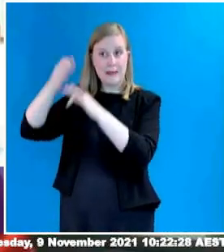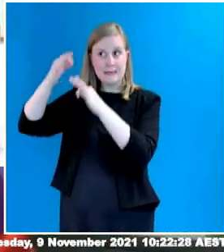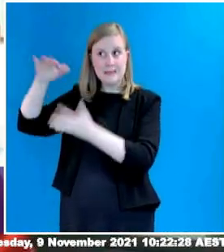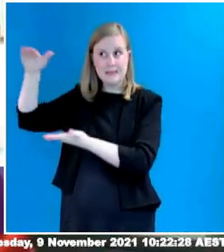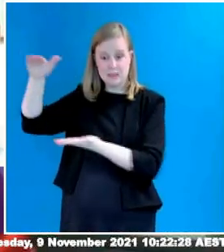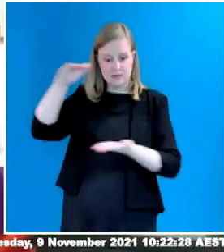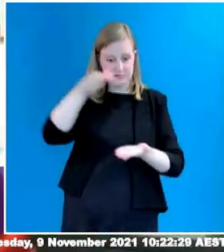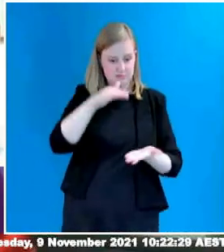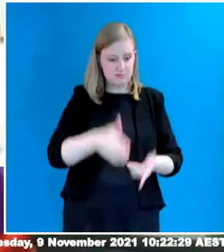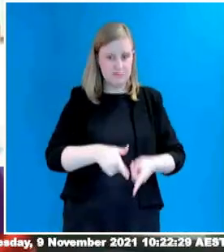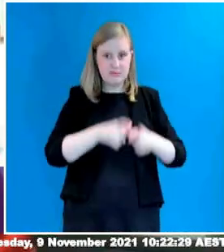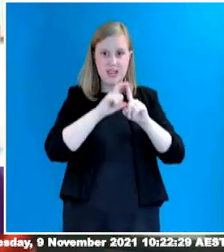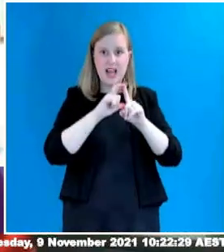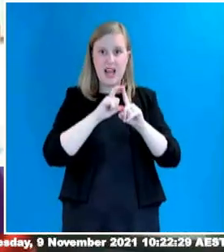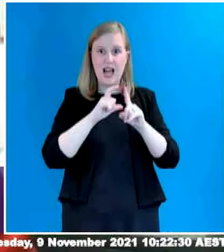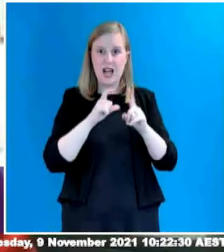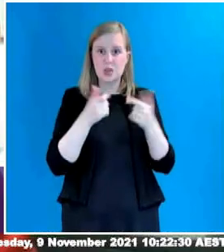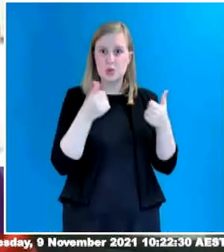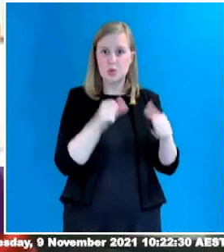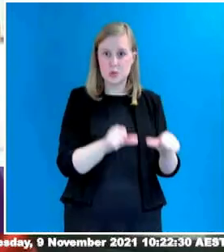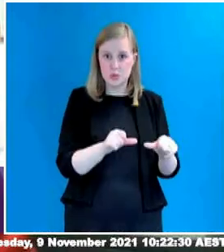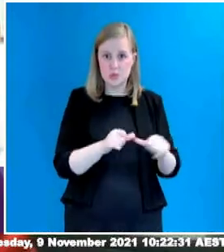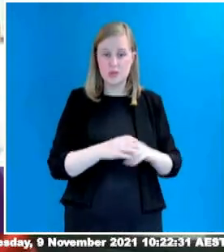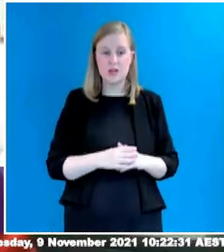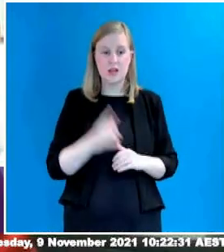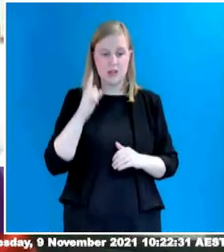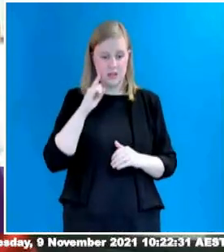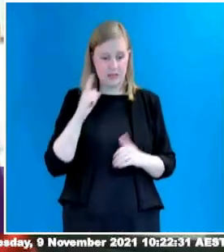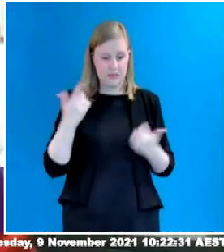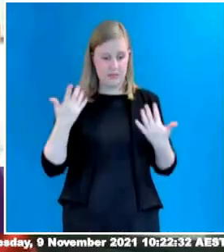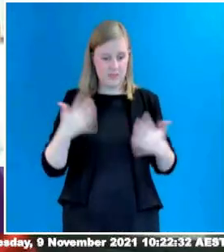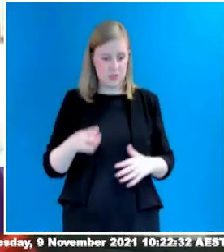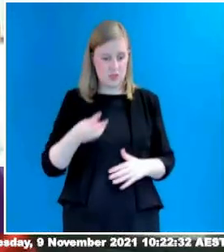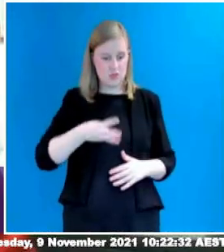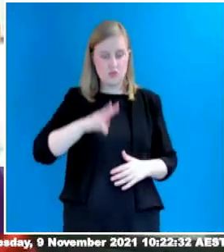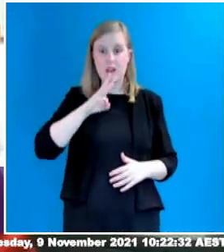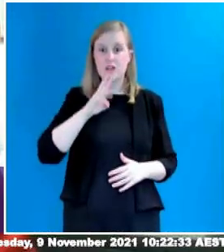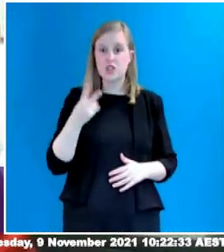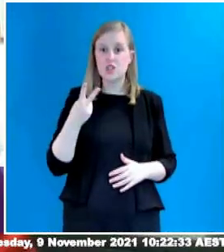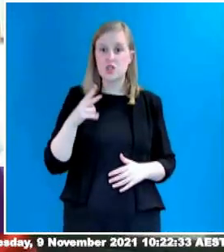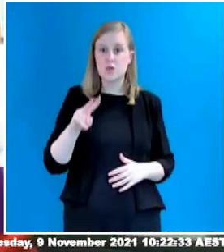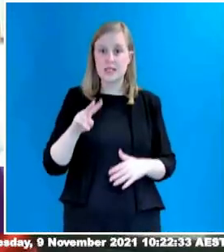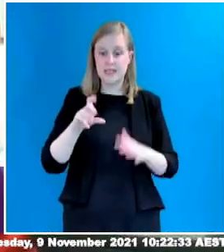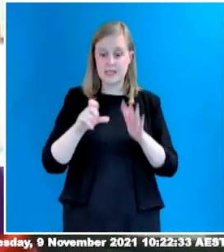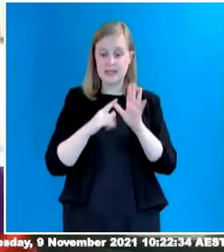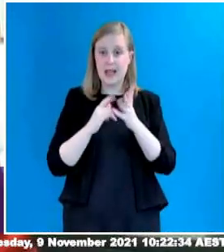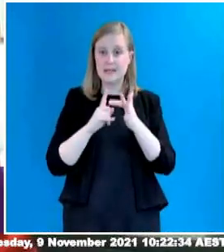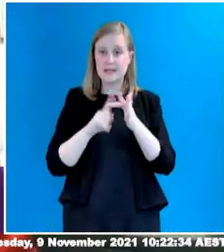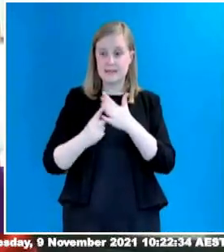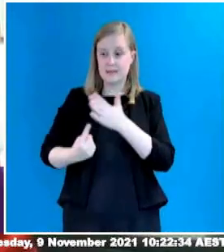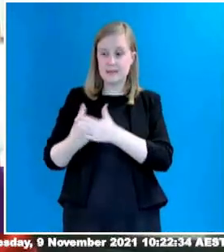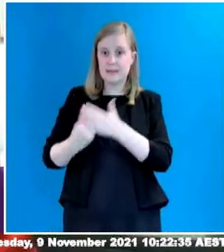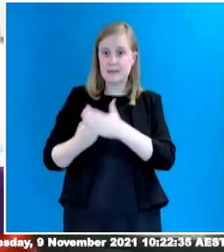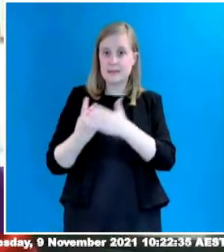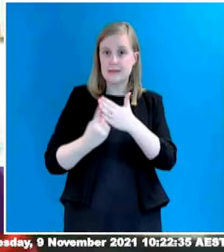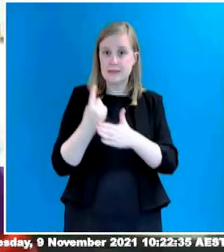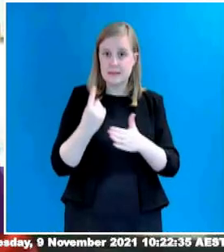So there have been over 300 cases, I think about 320, where the Human Rights Act has been mentioned in the Supreme Court or Court of Appeal.